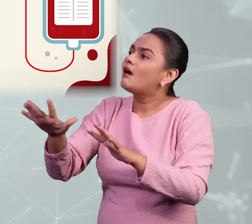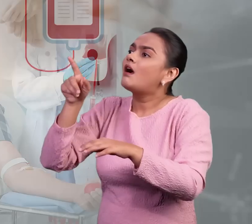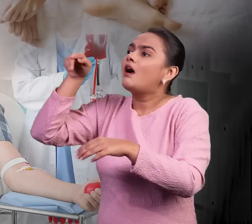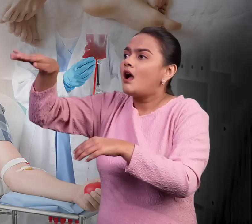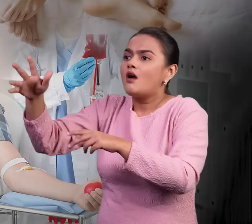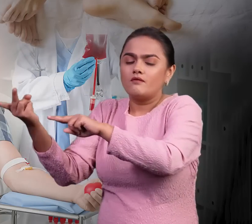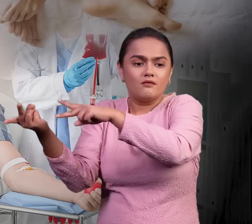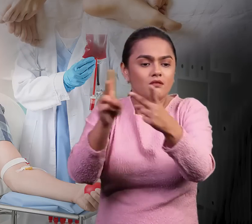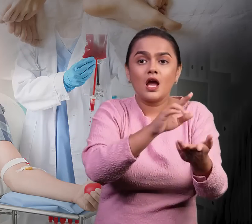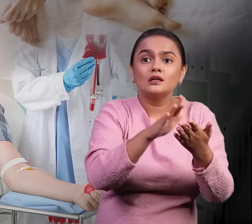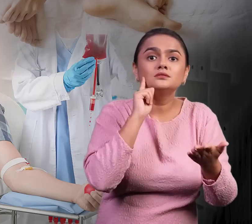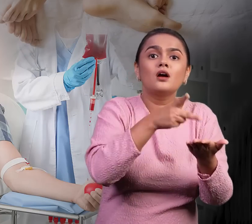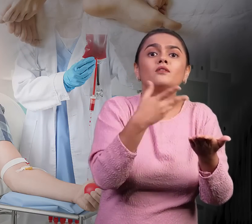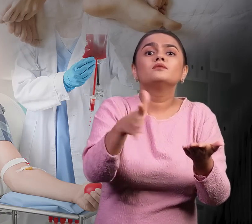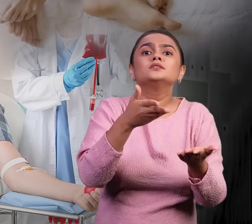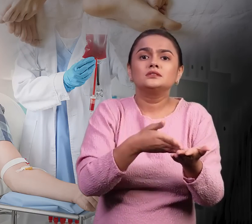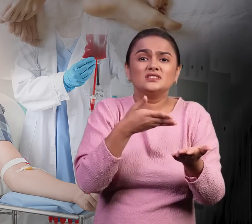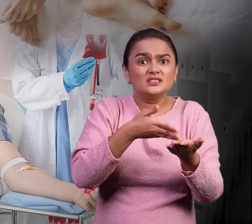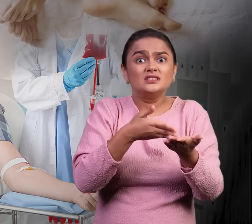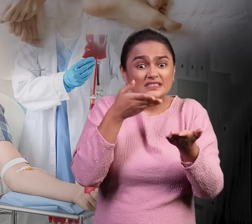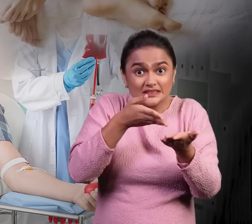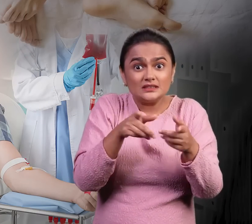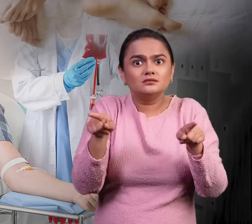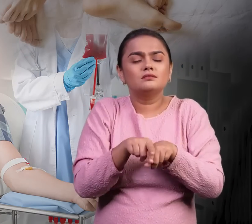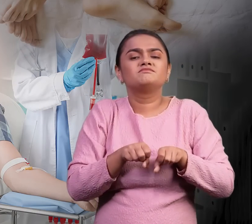The virus spread this way.